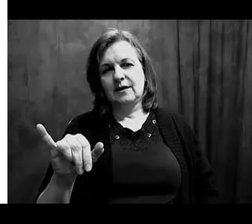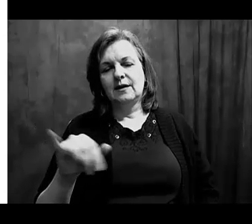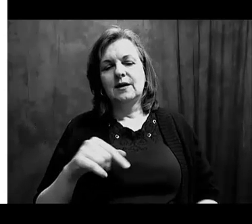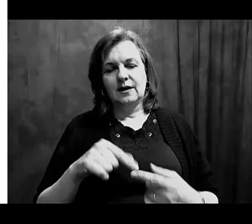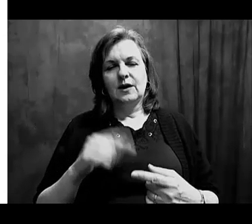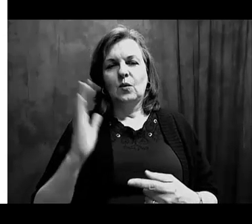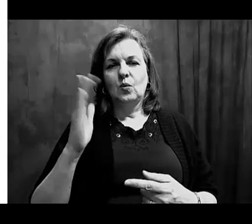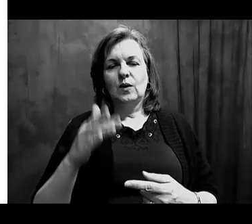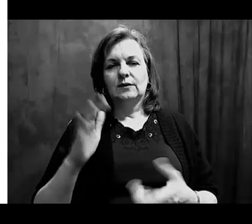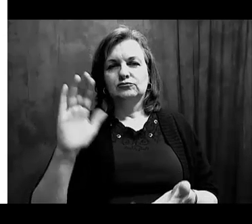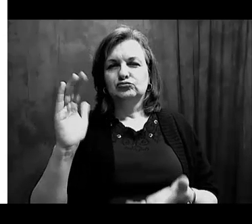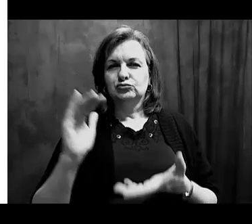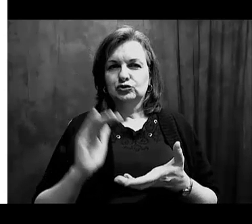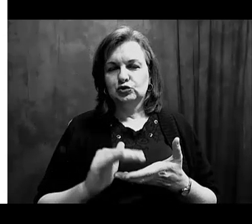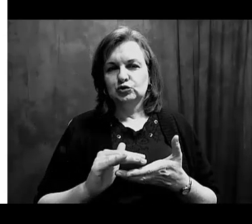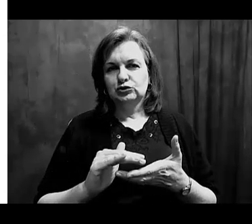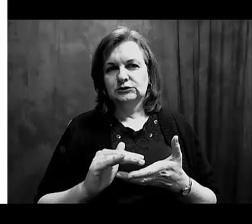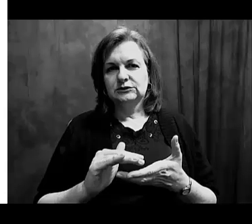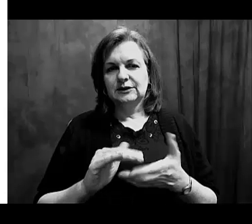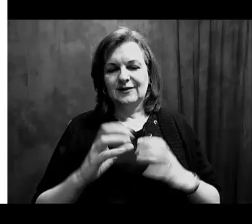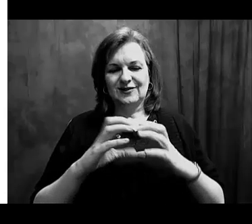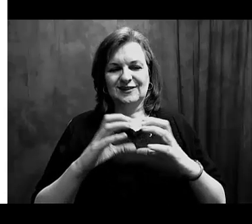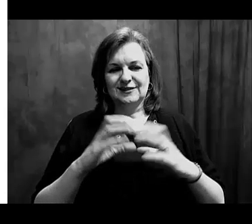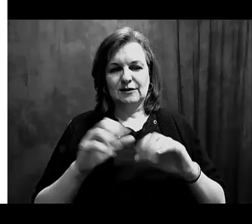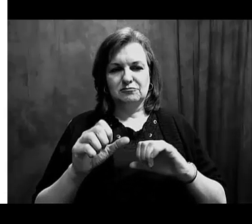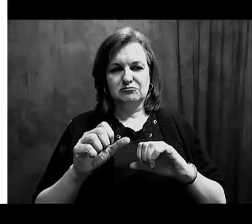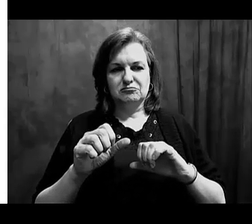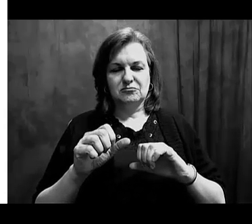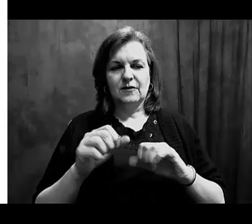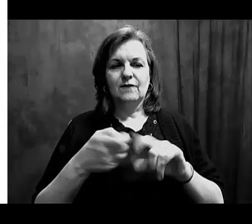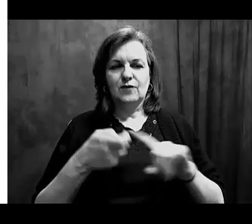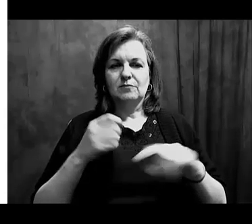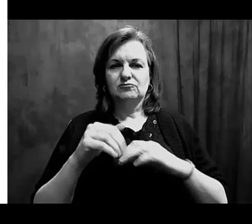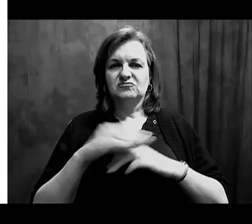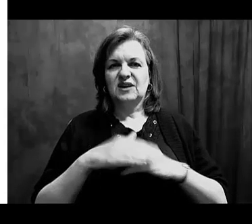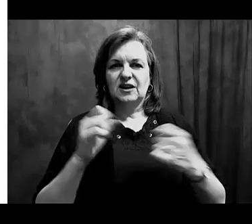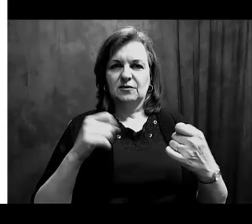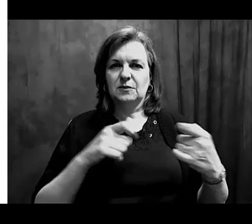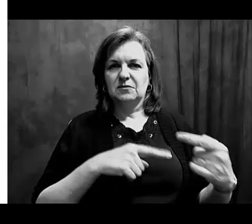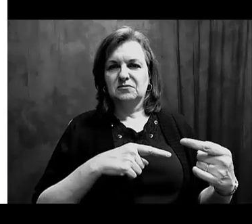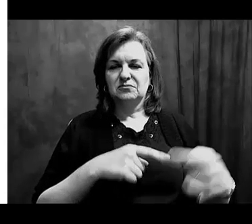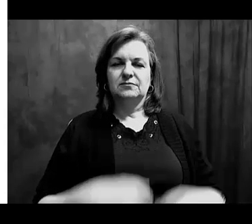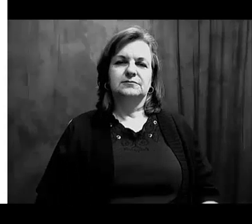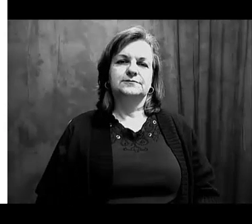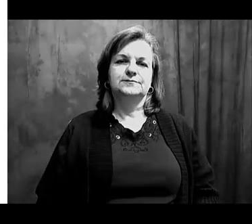to send an action potential